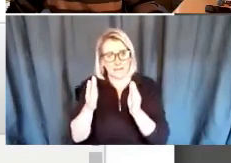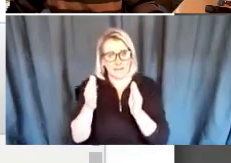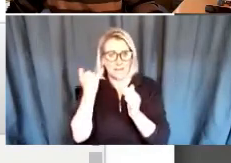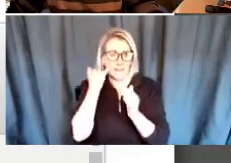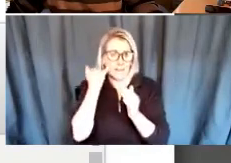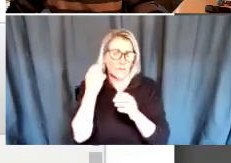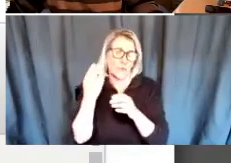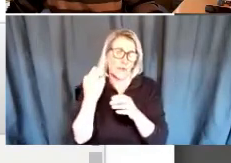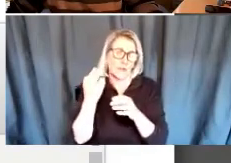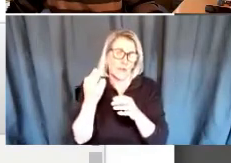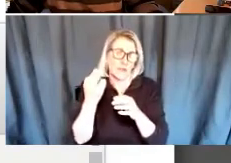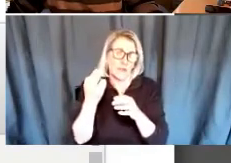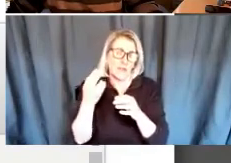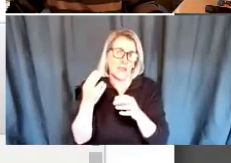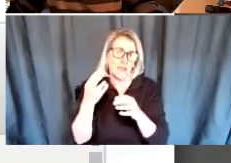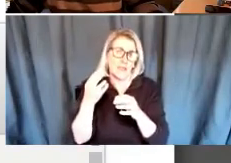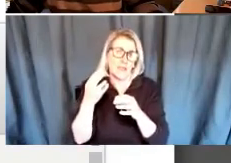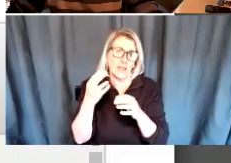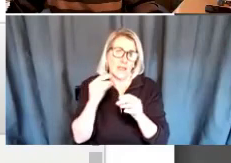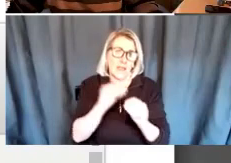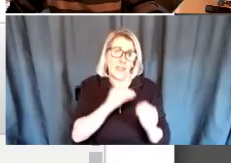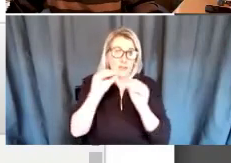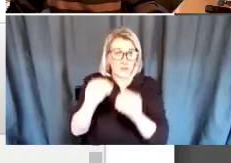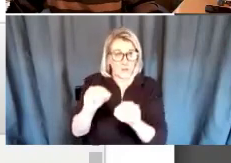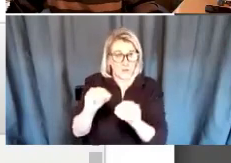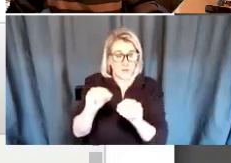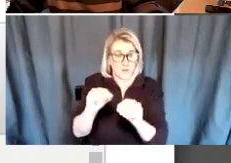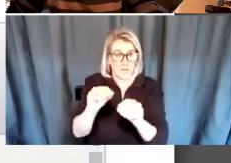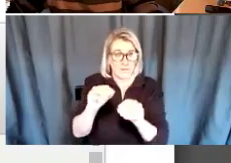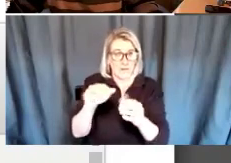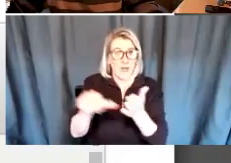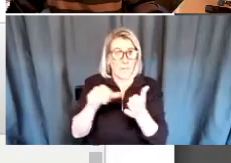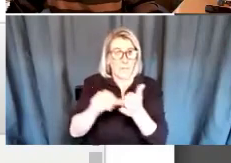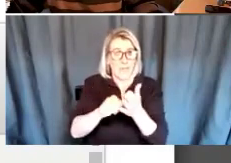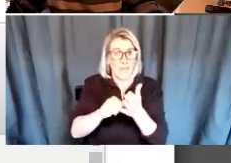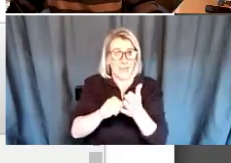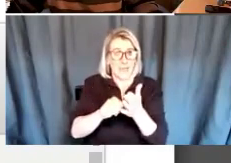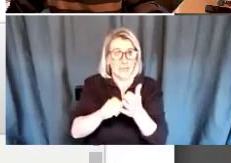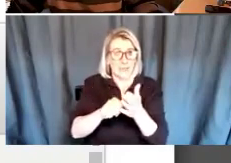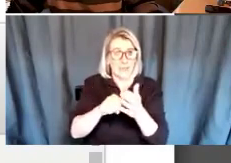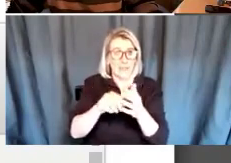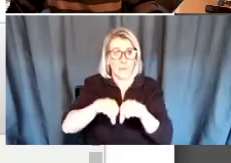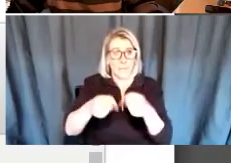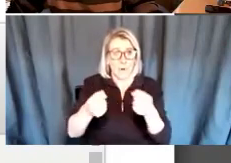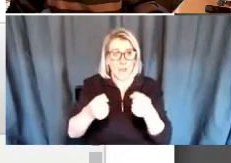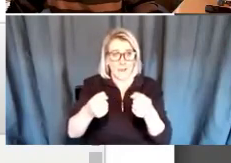insert a page break. You can use that instead of adding that horizontal line.